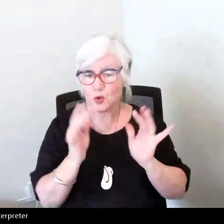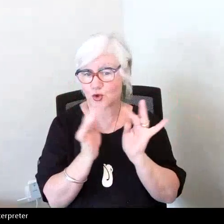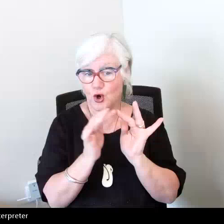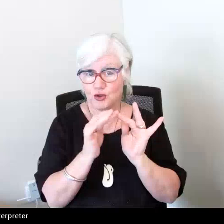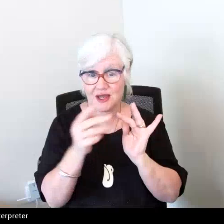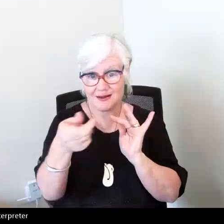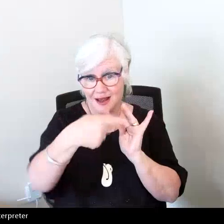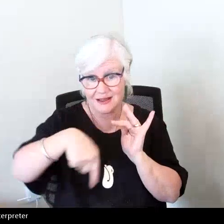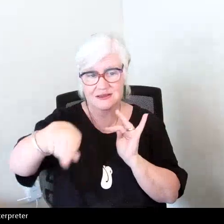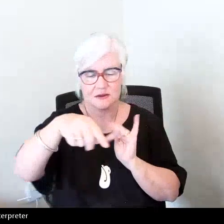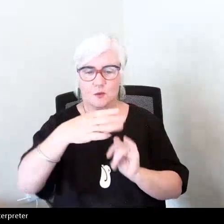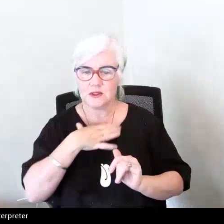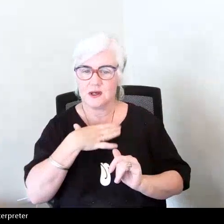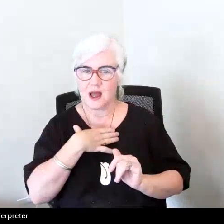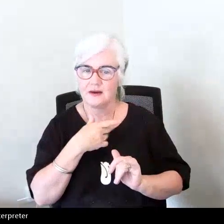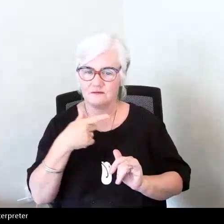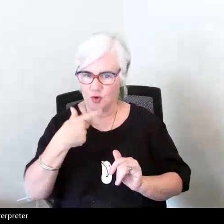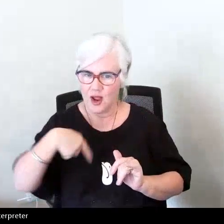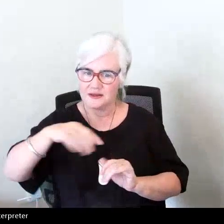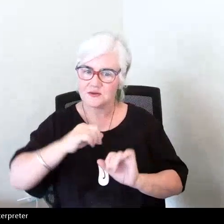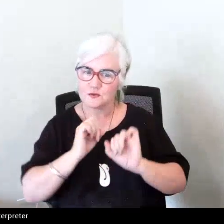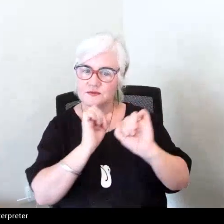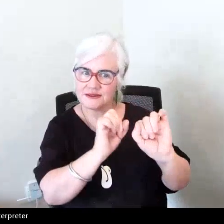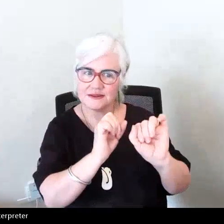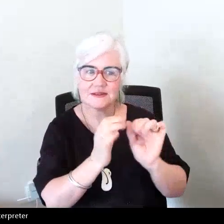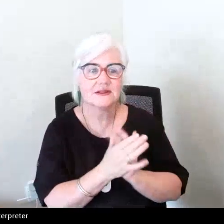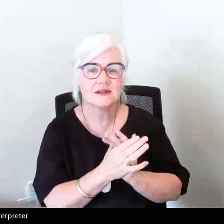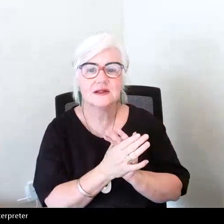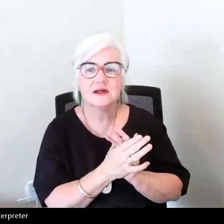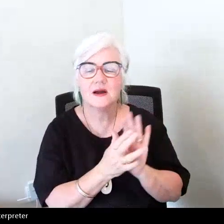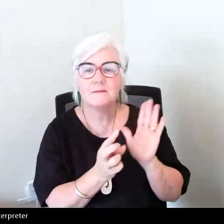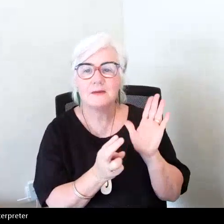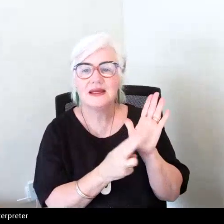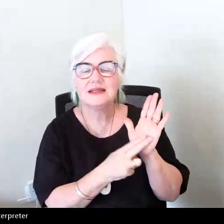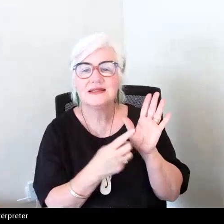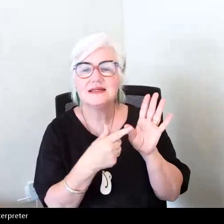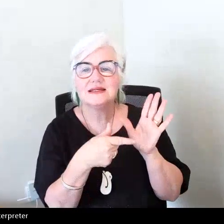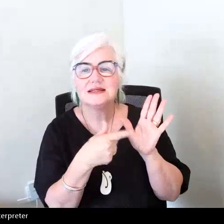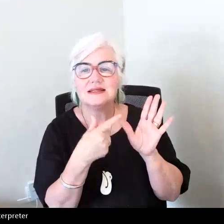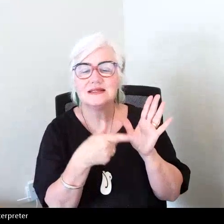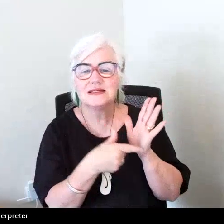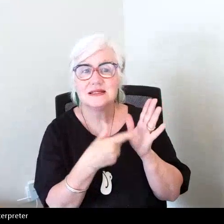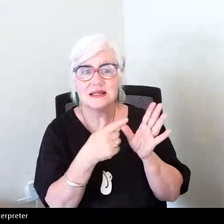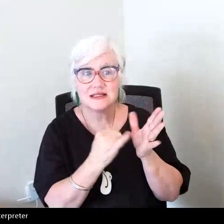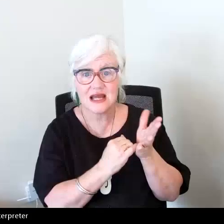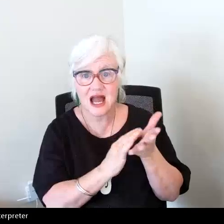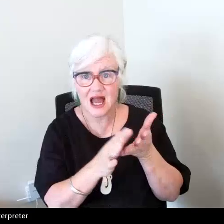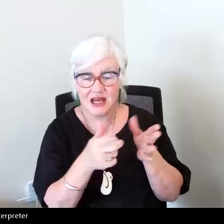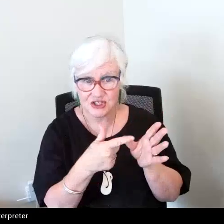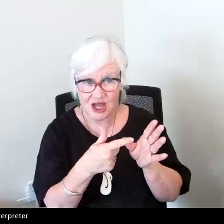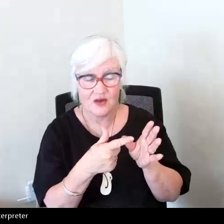a visit. Natasha, you may want to talk too about all the places that you've gone to visit people,